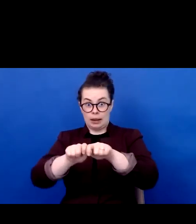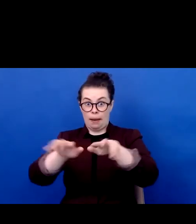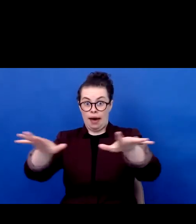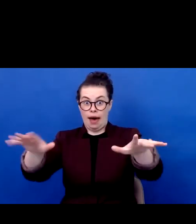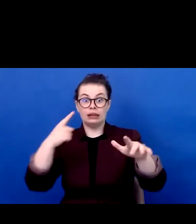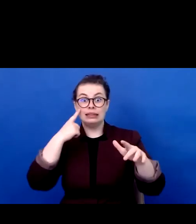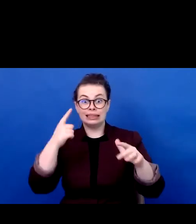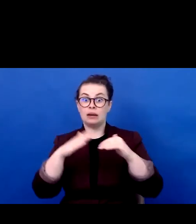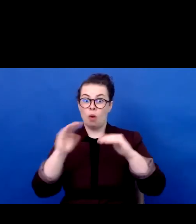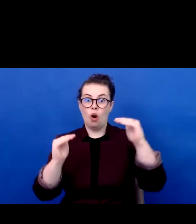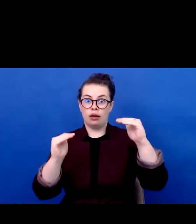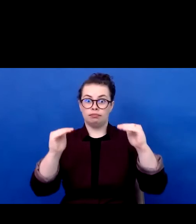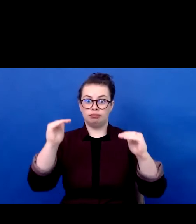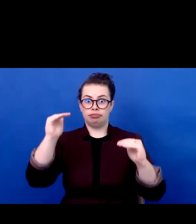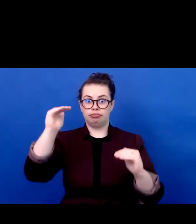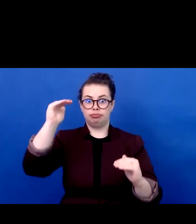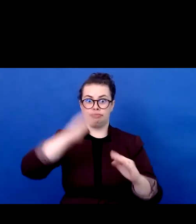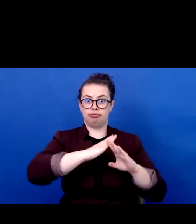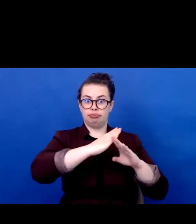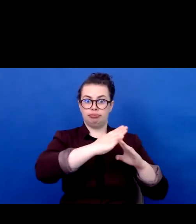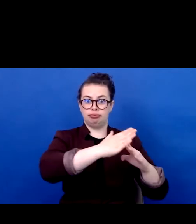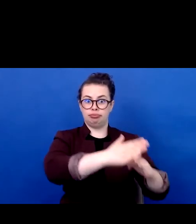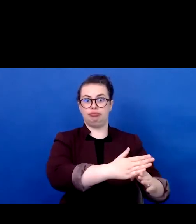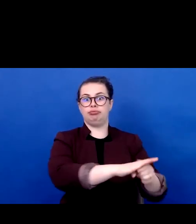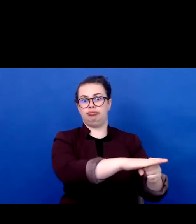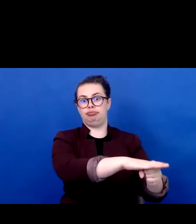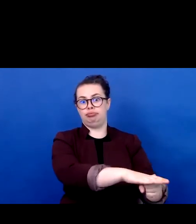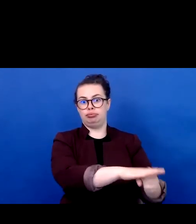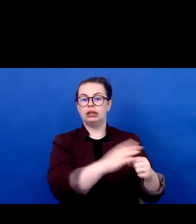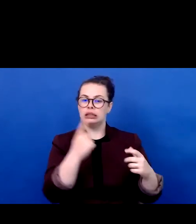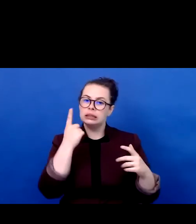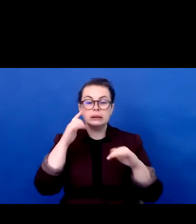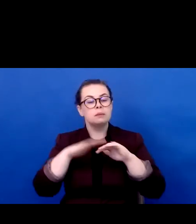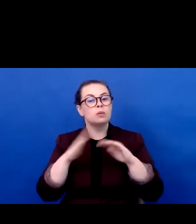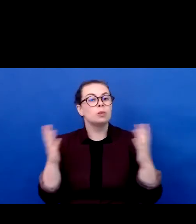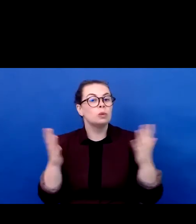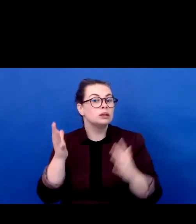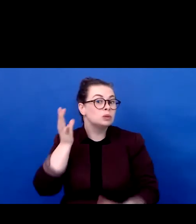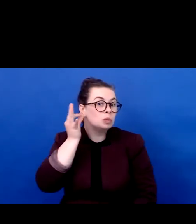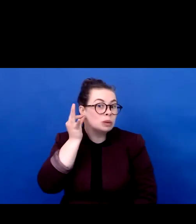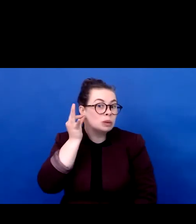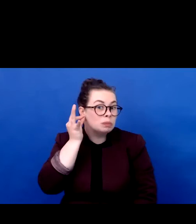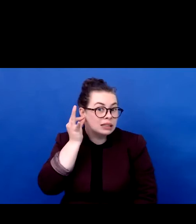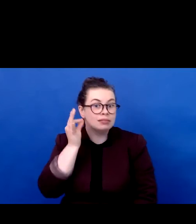pandemic so increasing of gender-based violence against women and children including women and